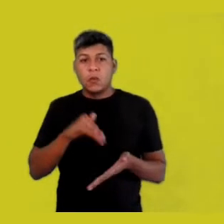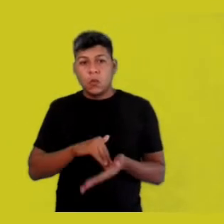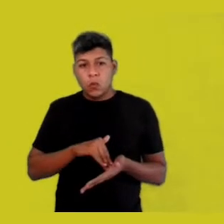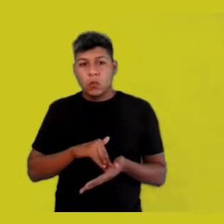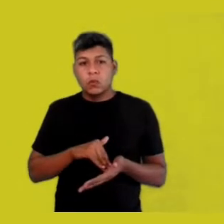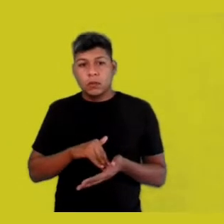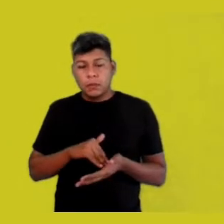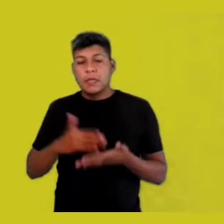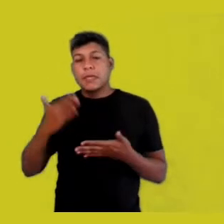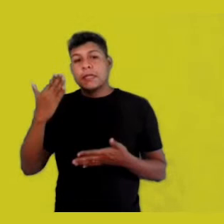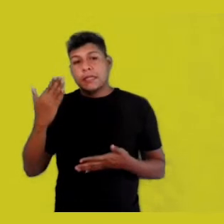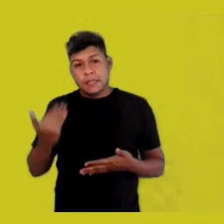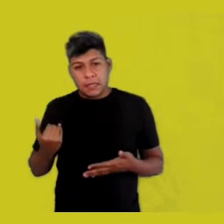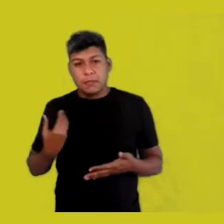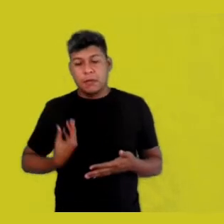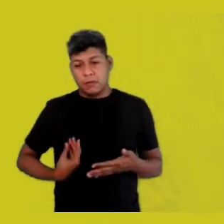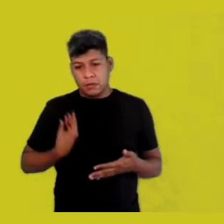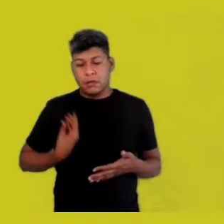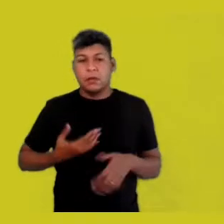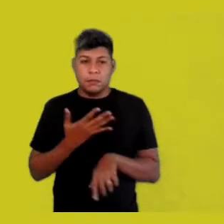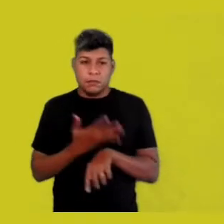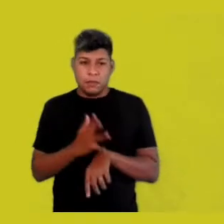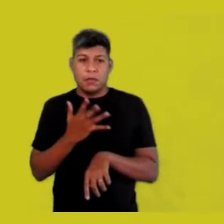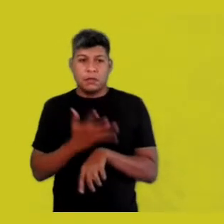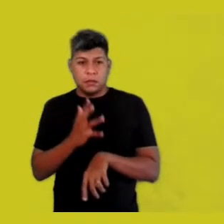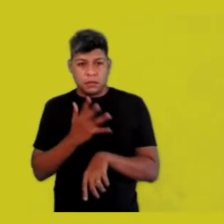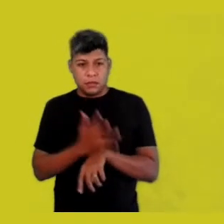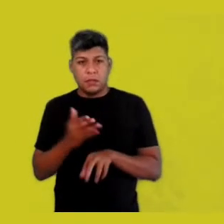And knowing about practical experience of reference